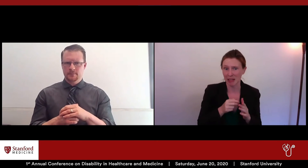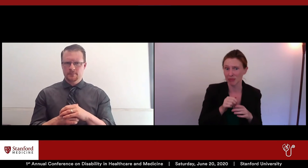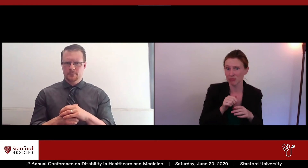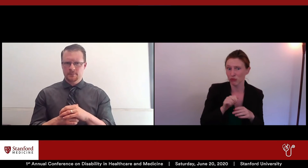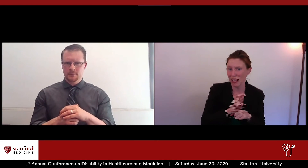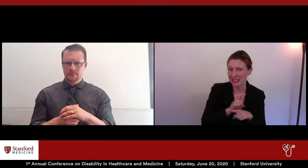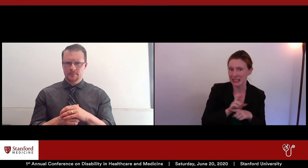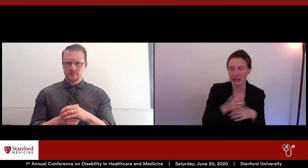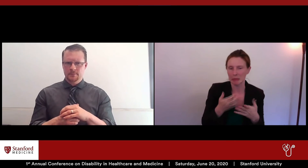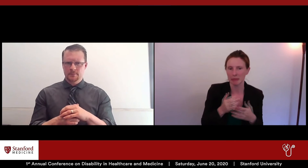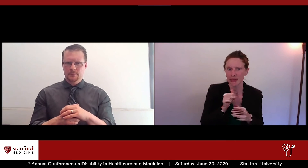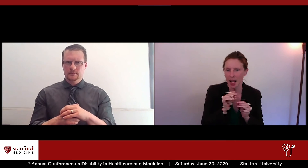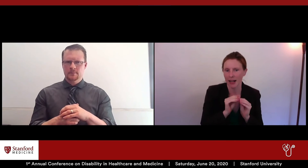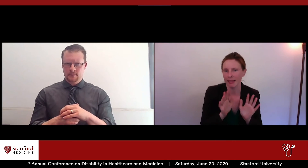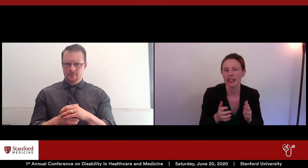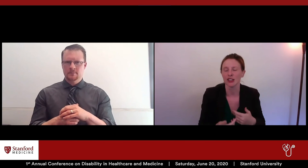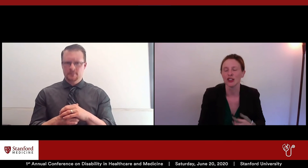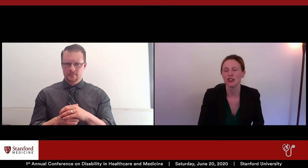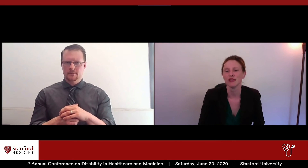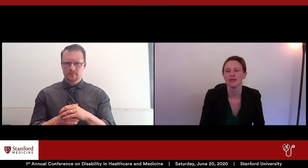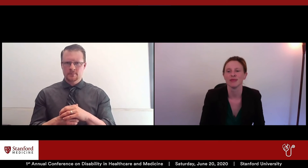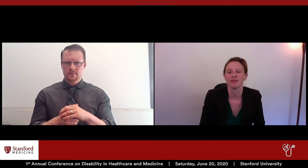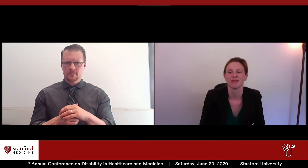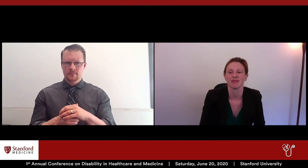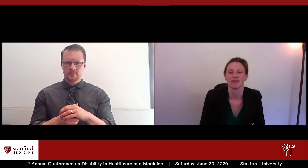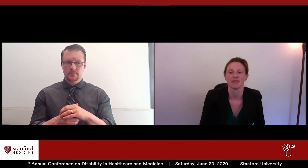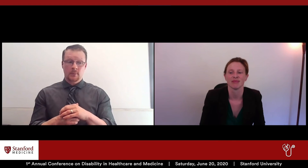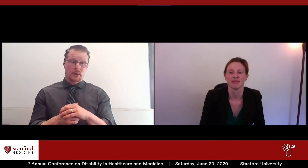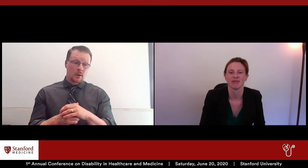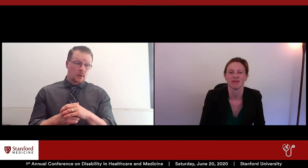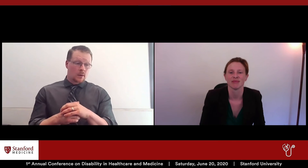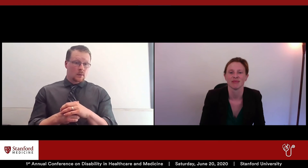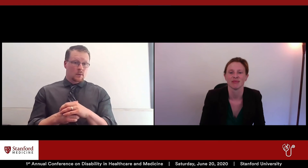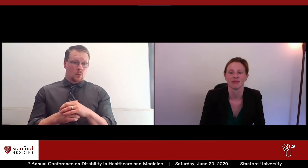but it's possible that they could mean residency, it isn't clearly stated.